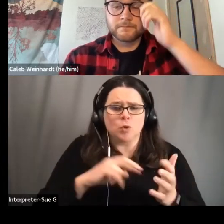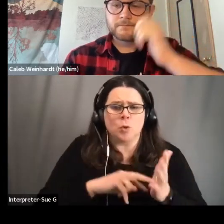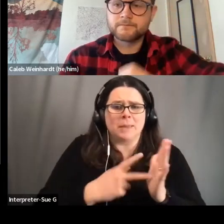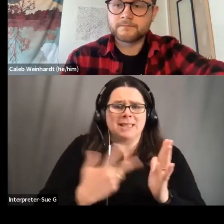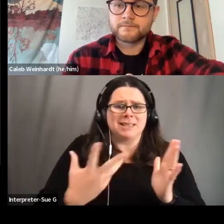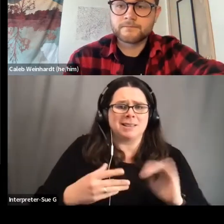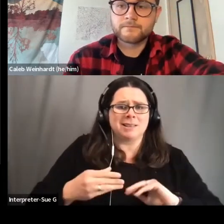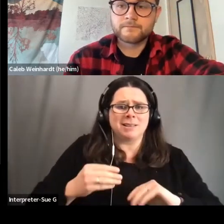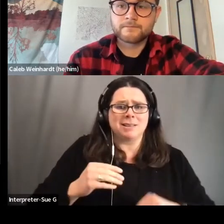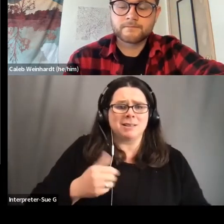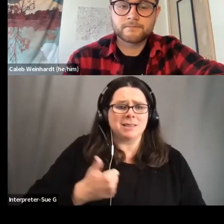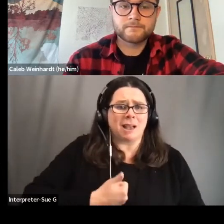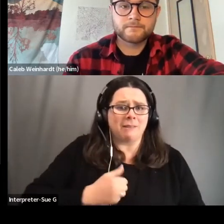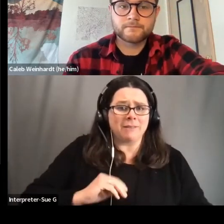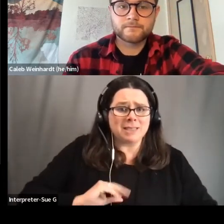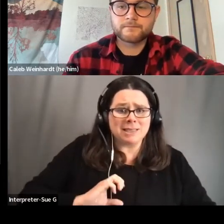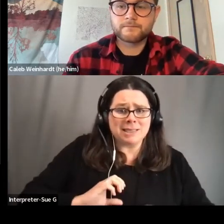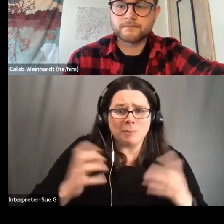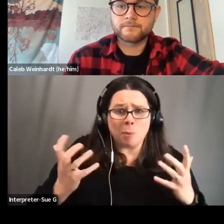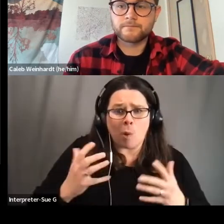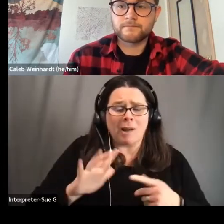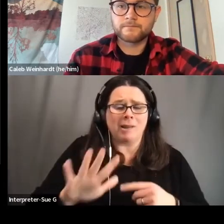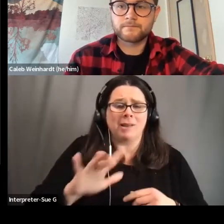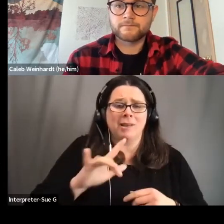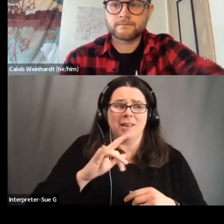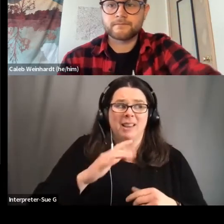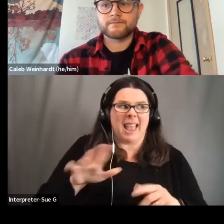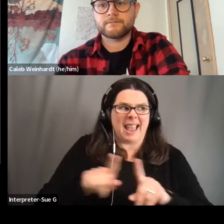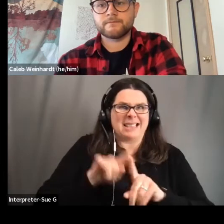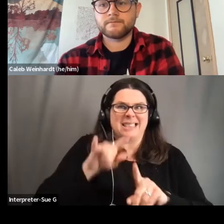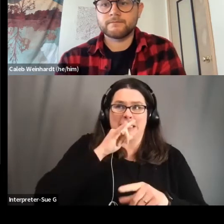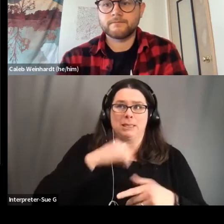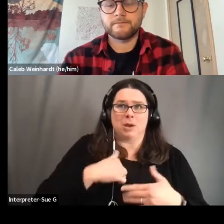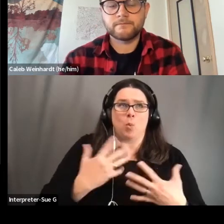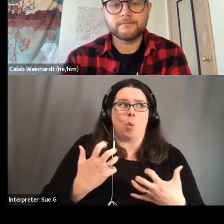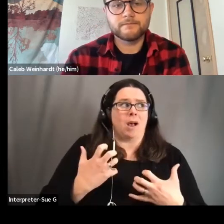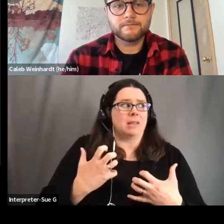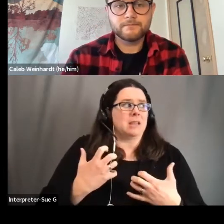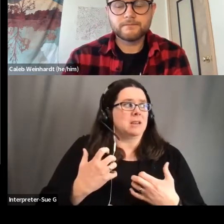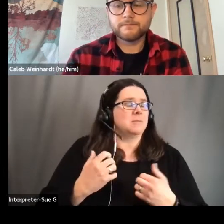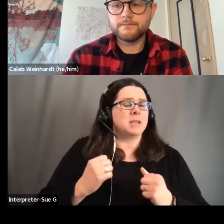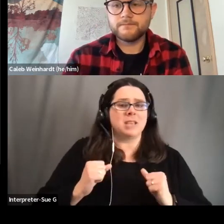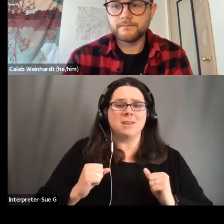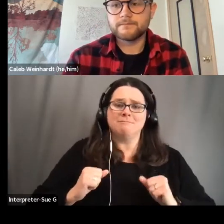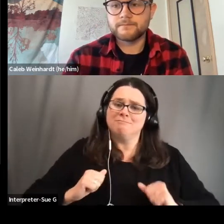What does that do to them as kids who would, we would want them to be vibrant and whole and healthy.